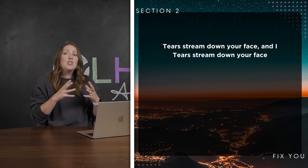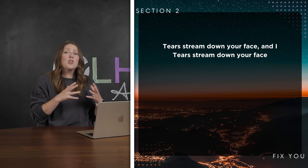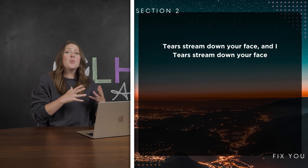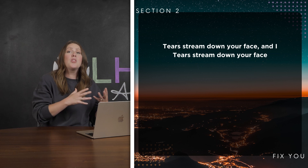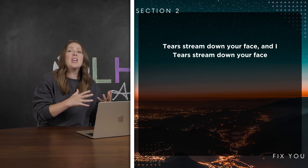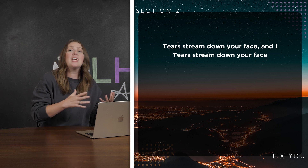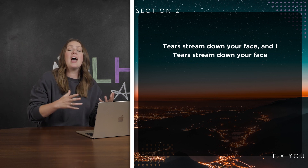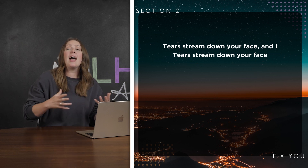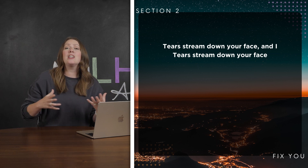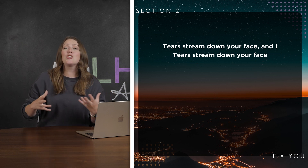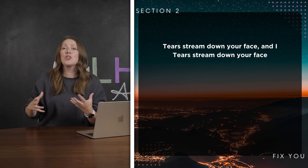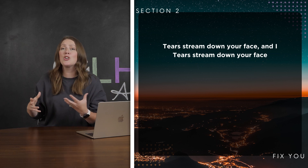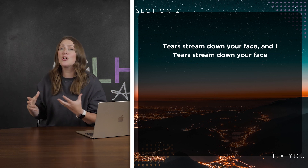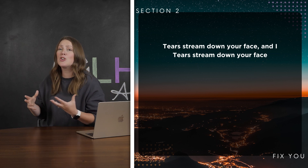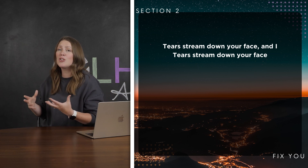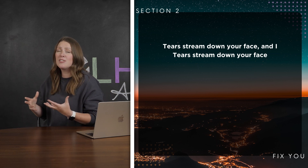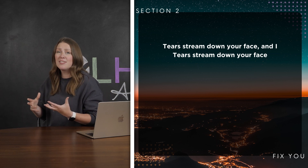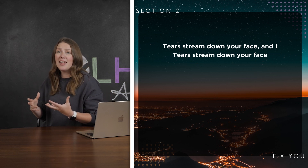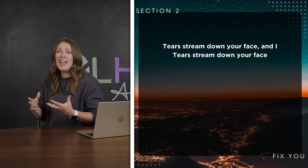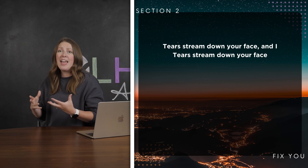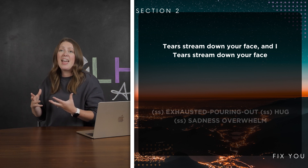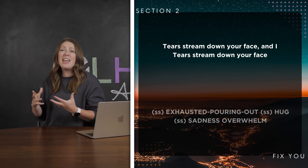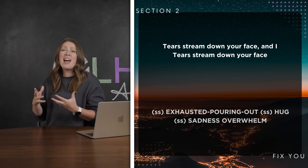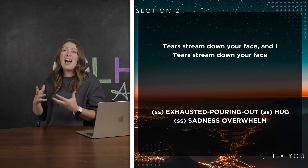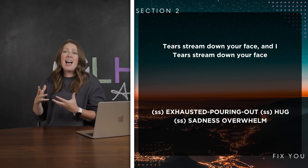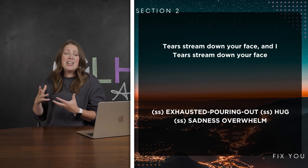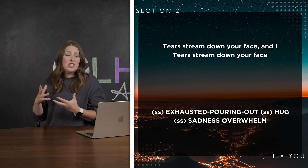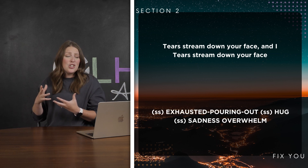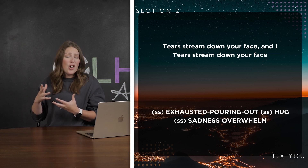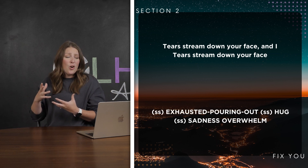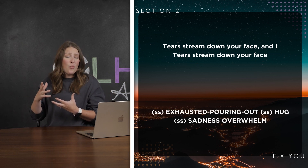So then I turn and I show